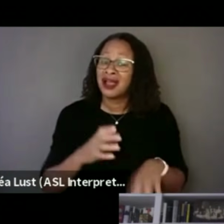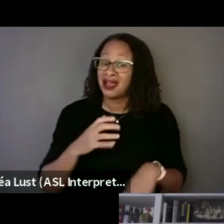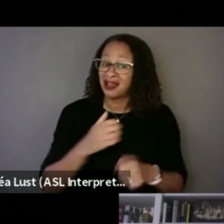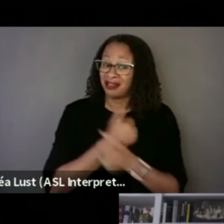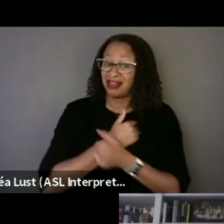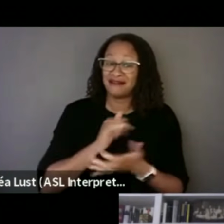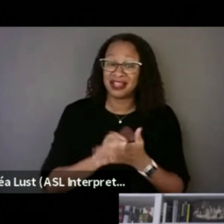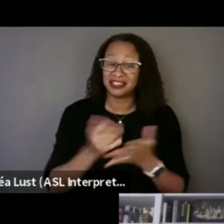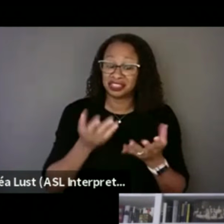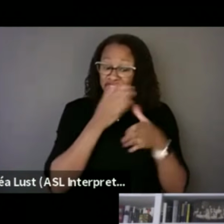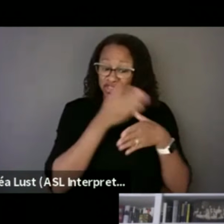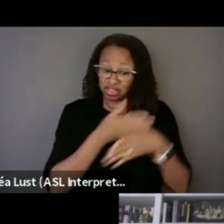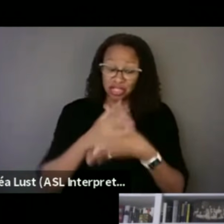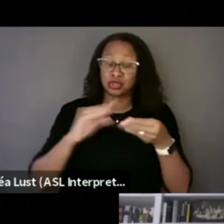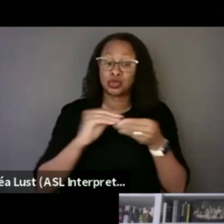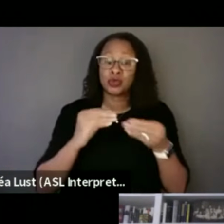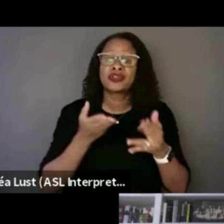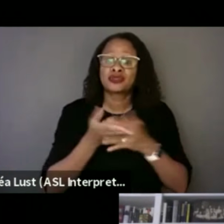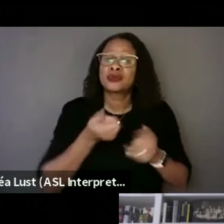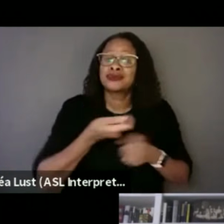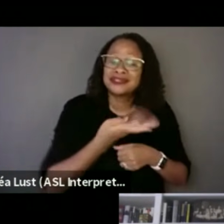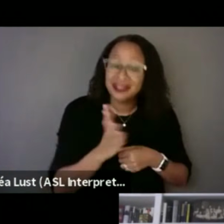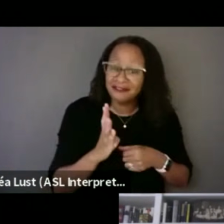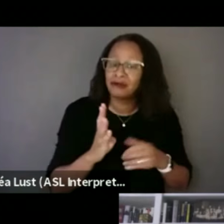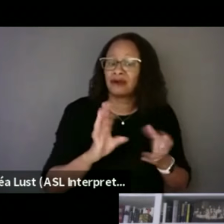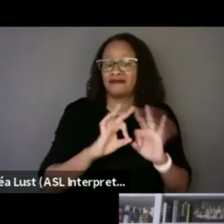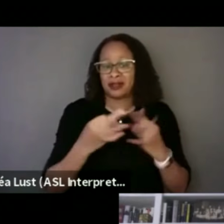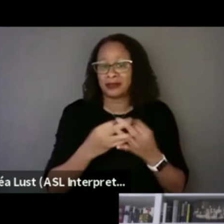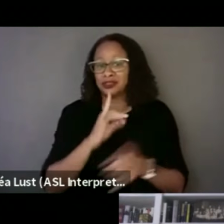so many families, but it really was the beauty